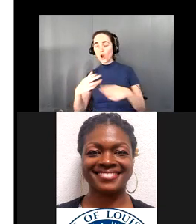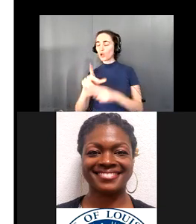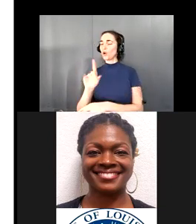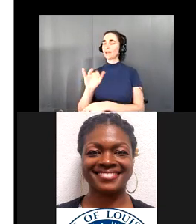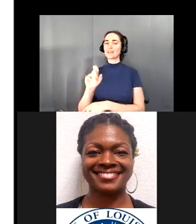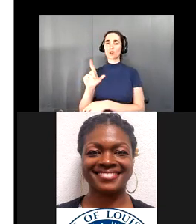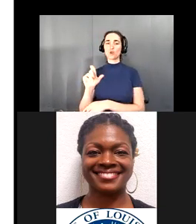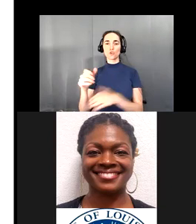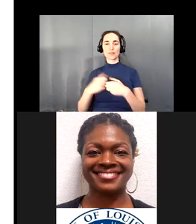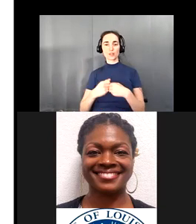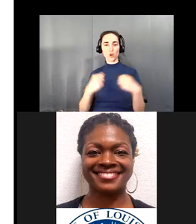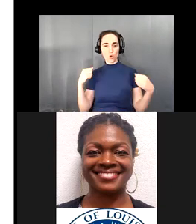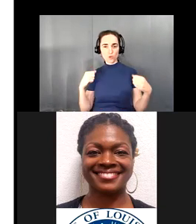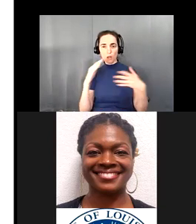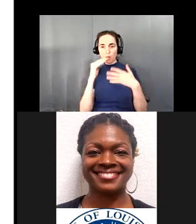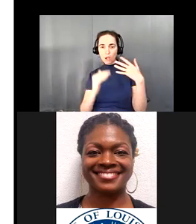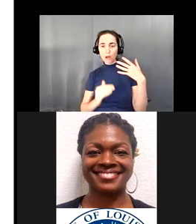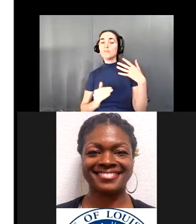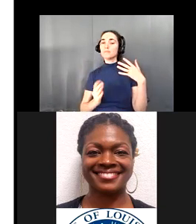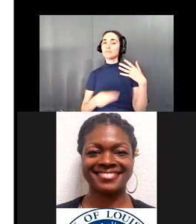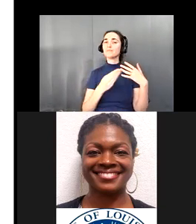one row, and where they'll keep 16:18:41 you know your loved one the best